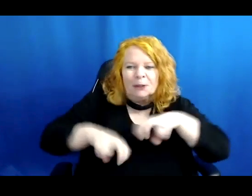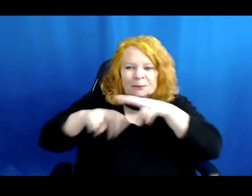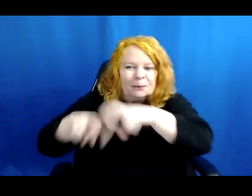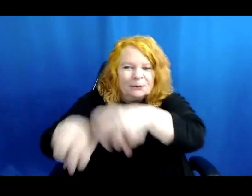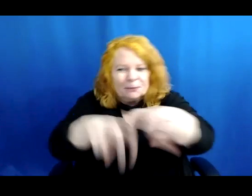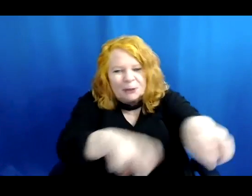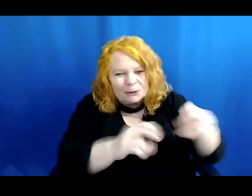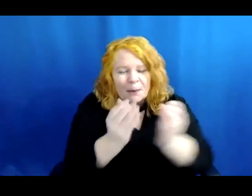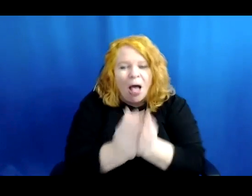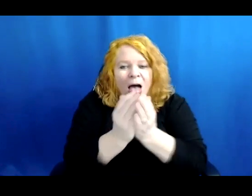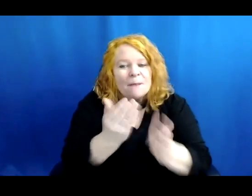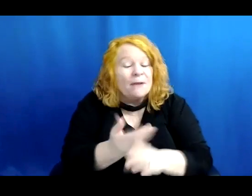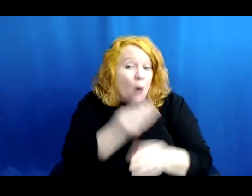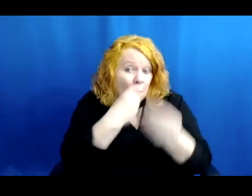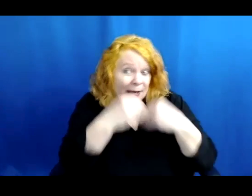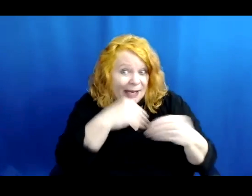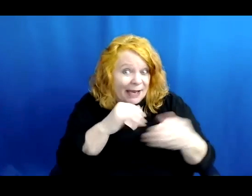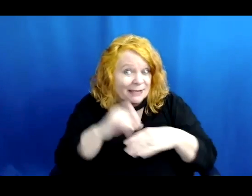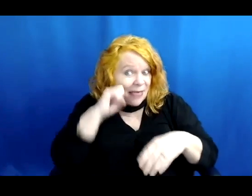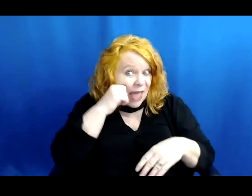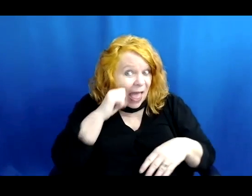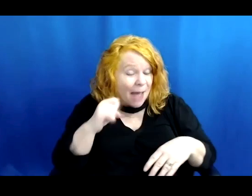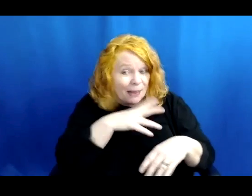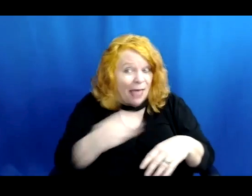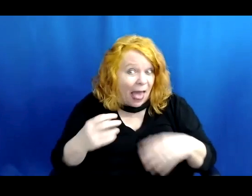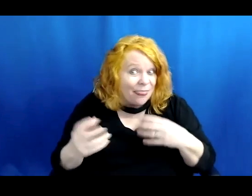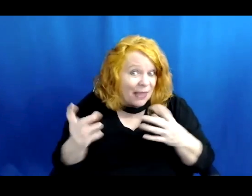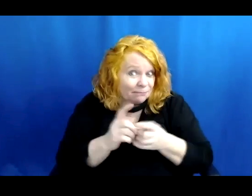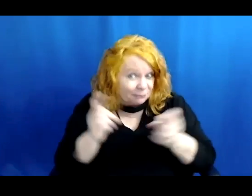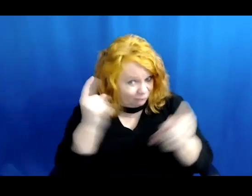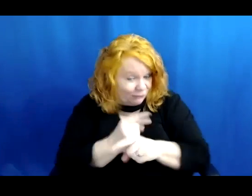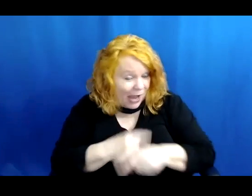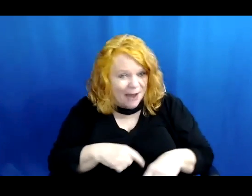crumble and custard.” “Whoopeedeedoo!” said Princess Peggy, “As long as we can